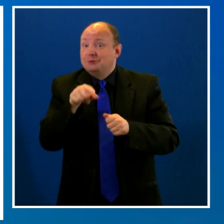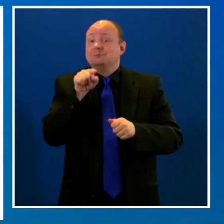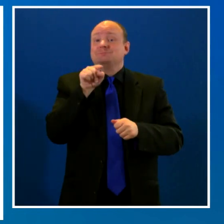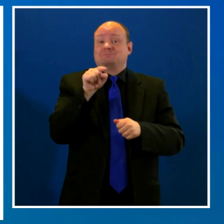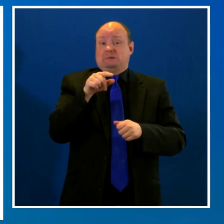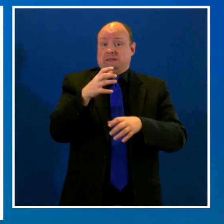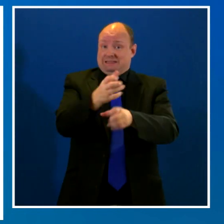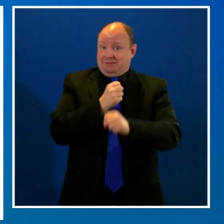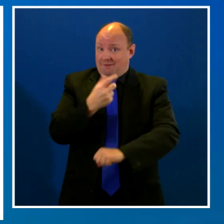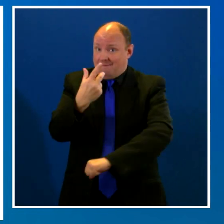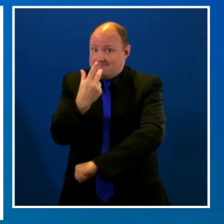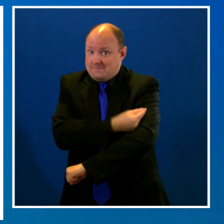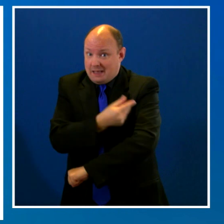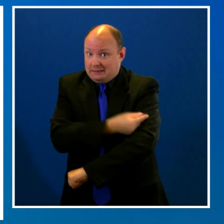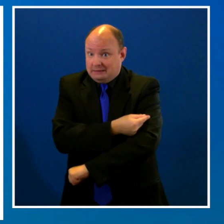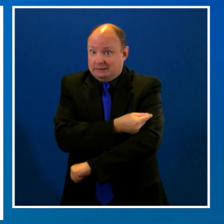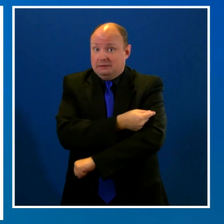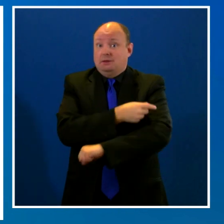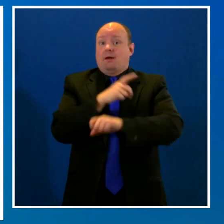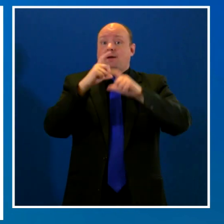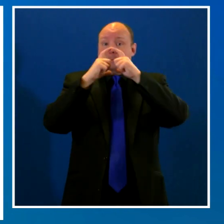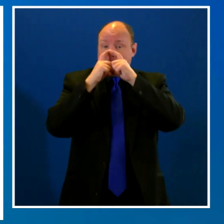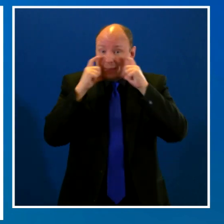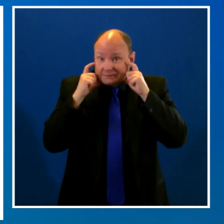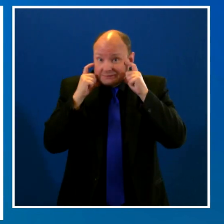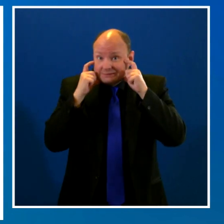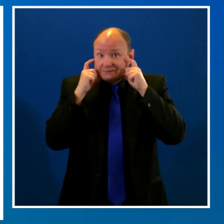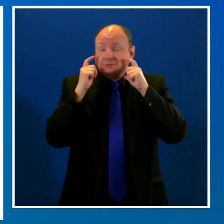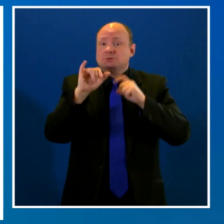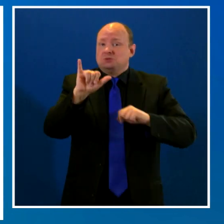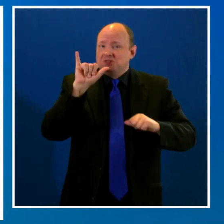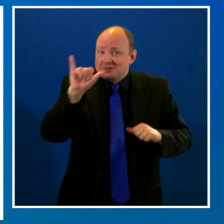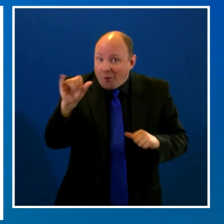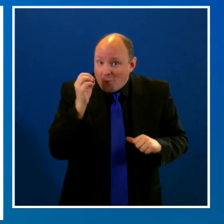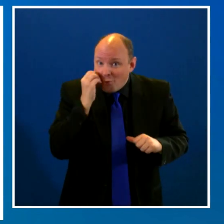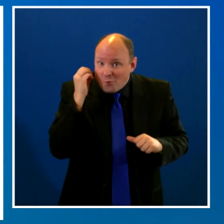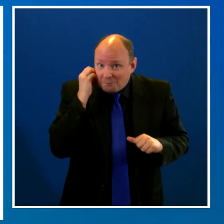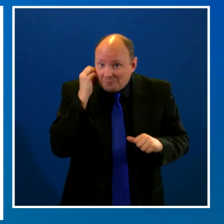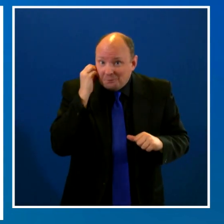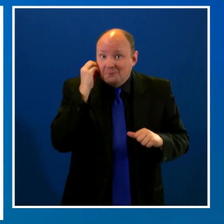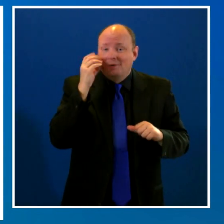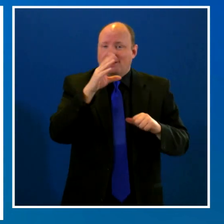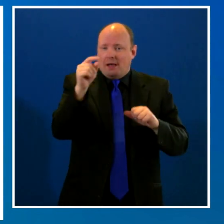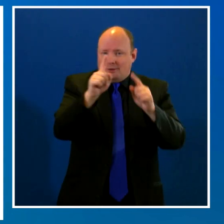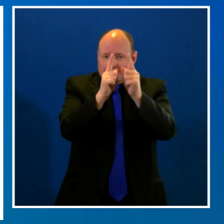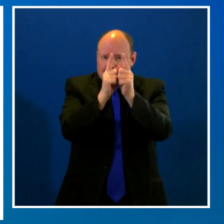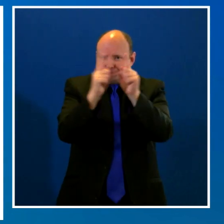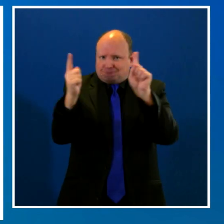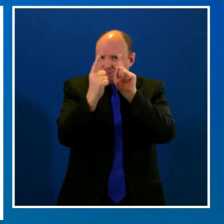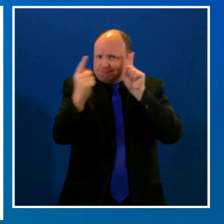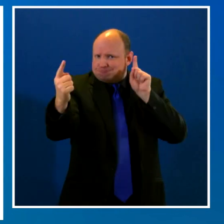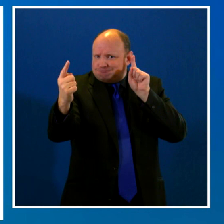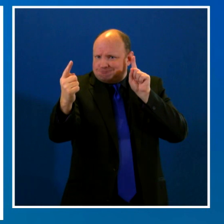face mask, staying home and physical distancing is not just about protecting yourself.